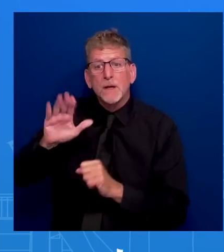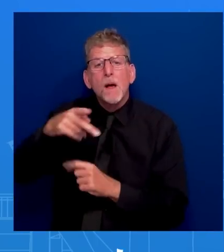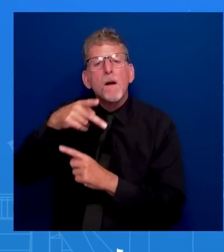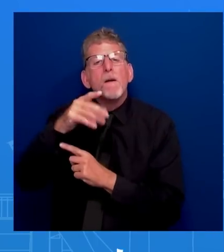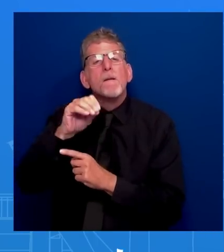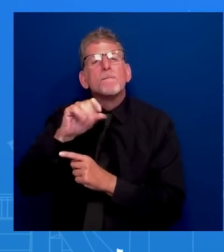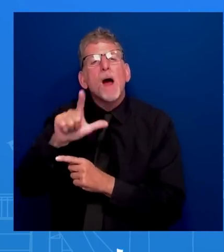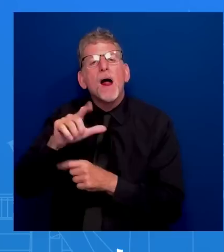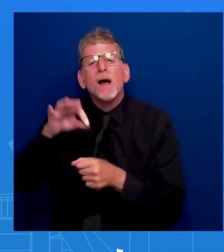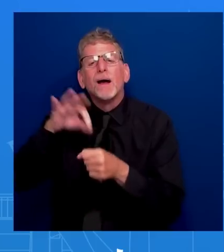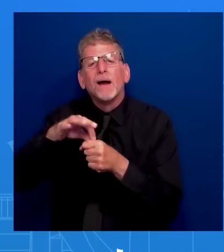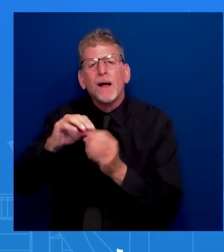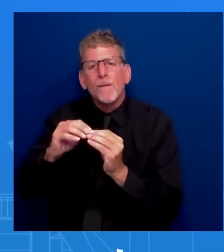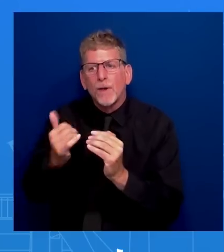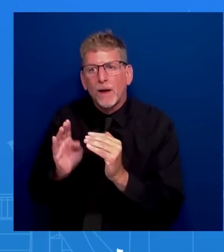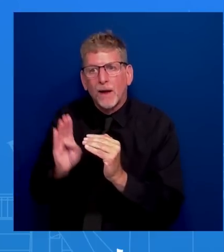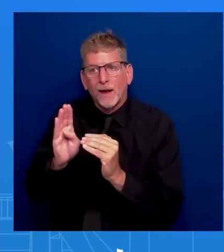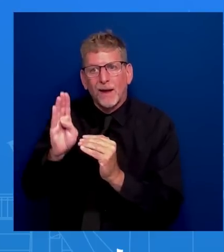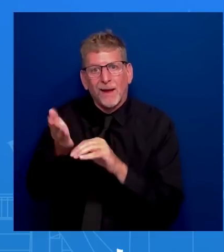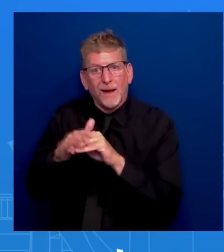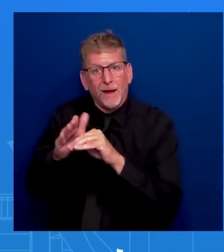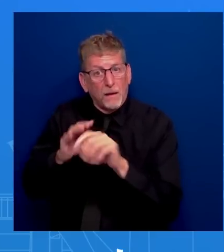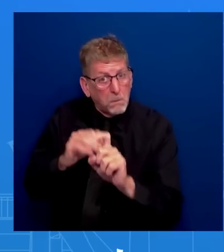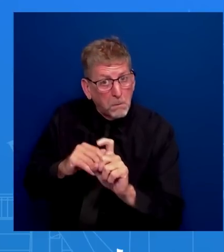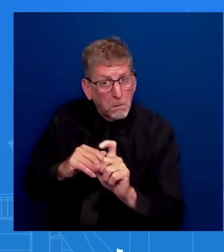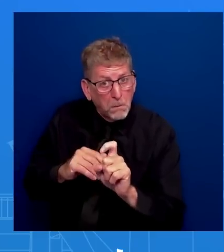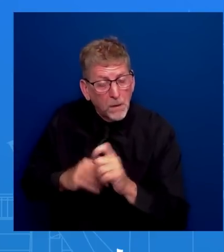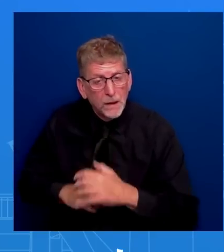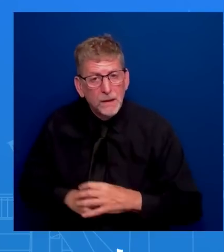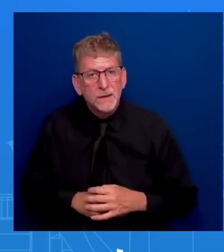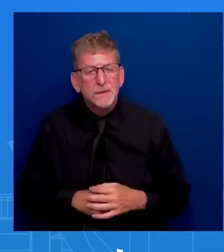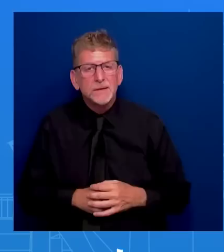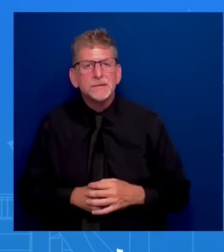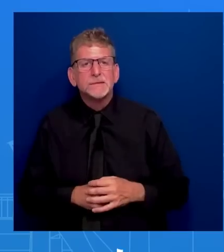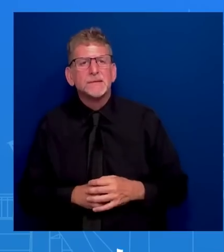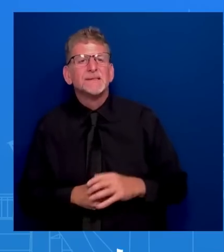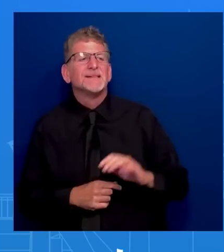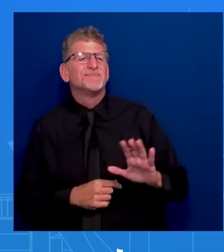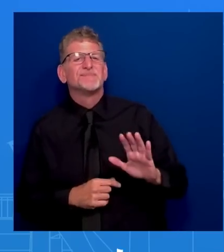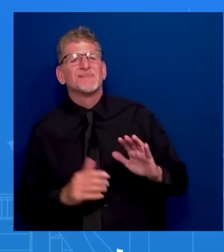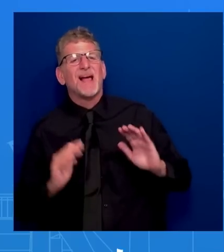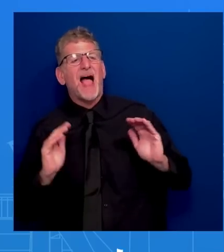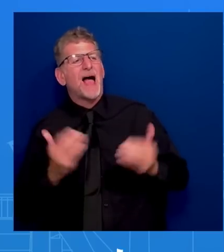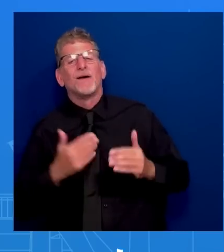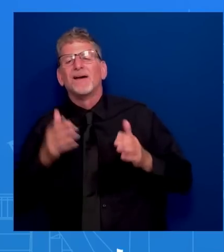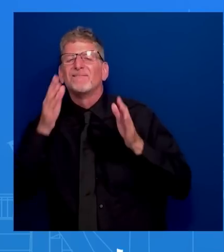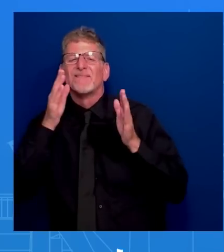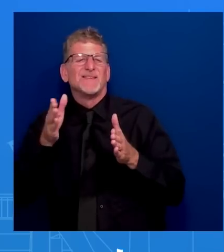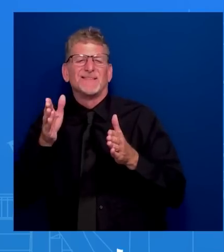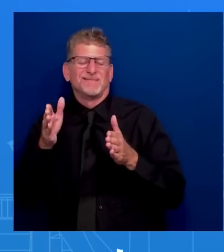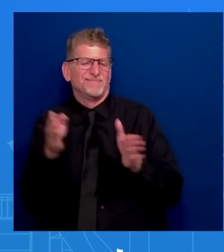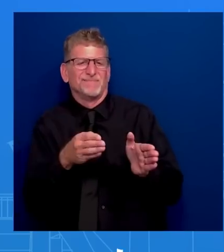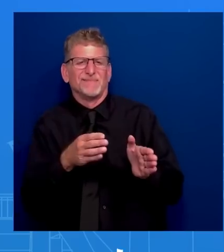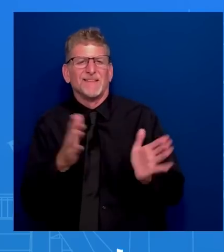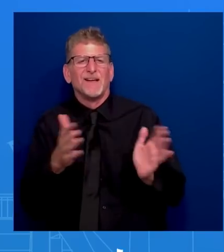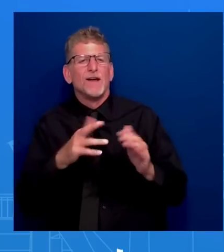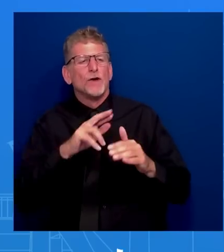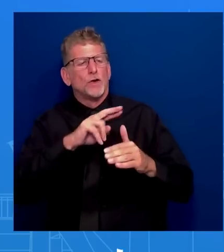This is a President who has been in office for some time. A lot of the components that we have seen delivered